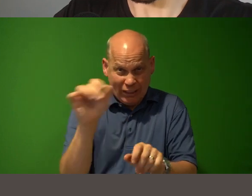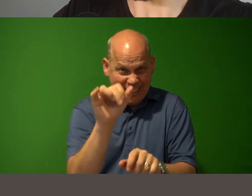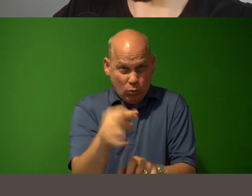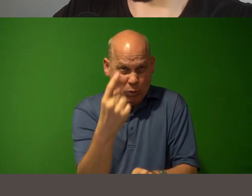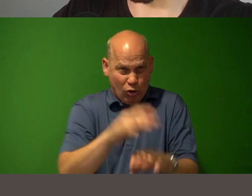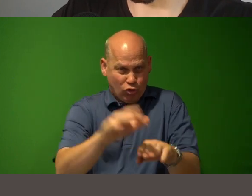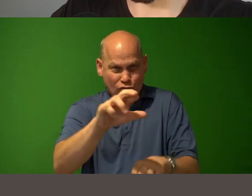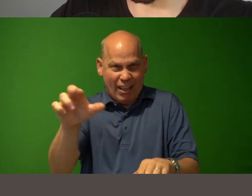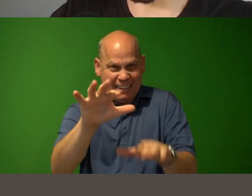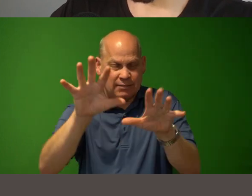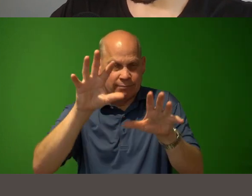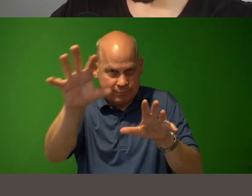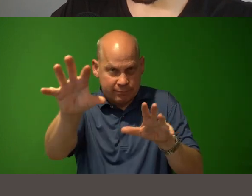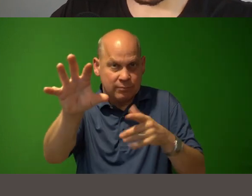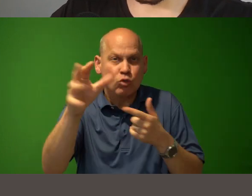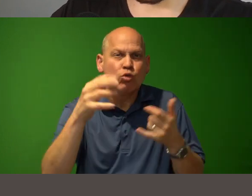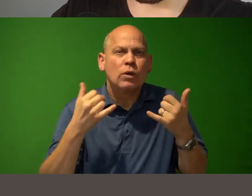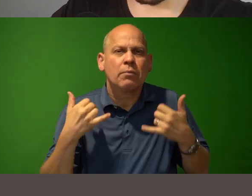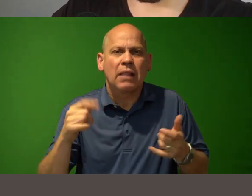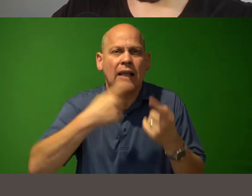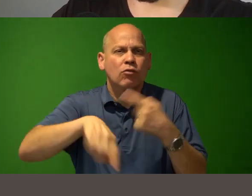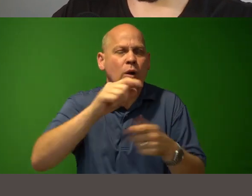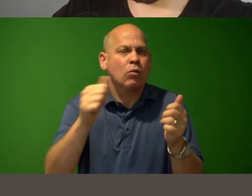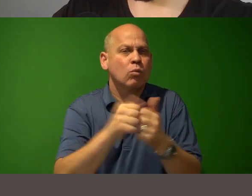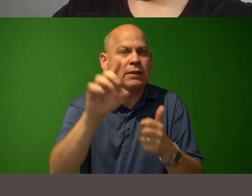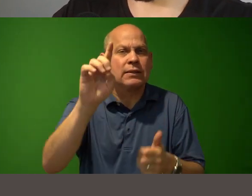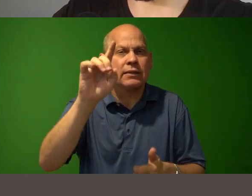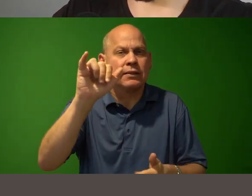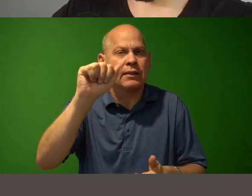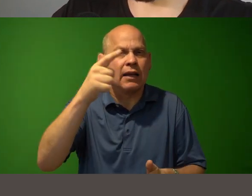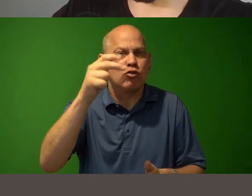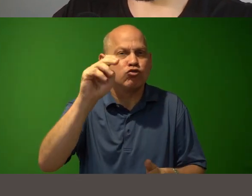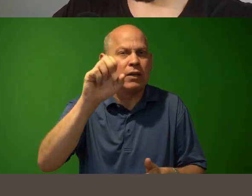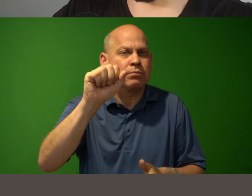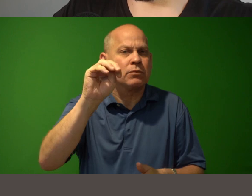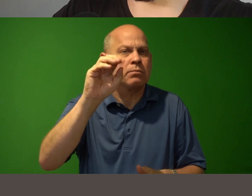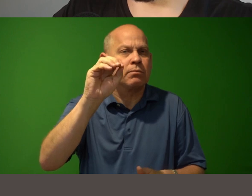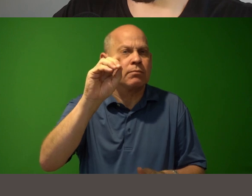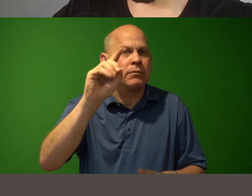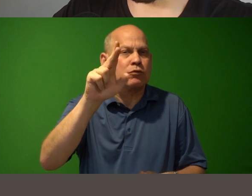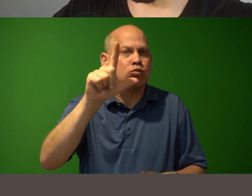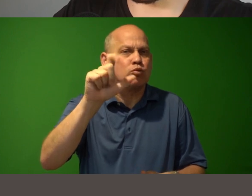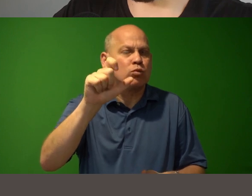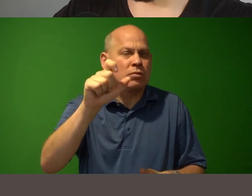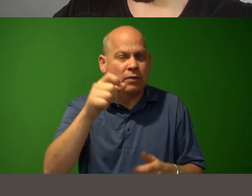So you can actually play around with diagrams module and create, you know, forward architecture charts